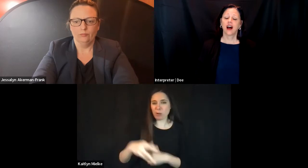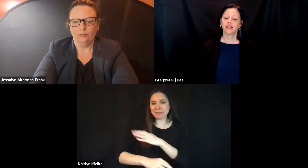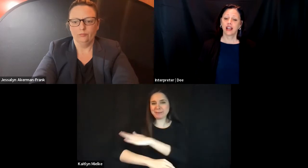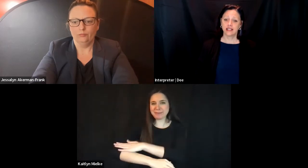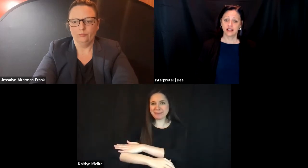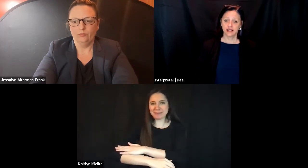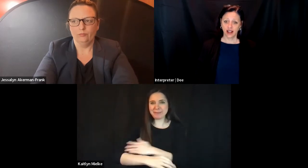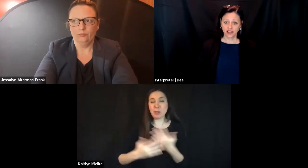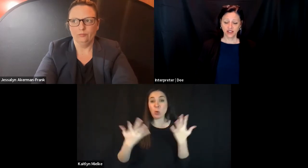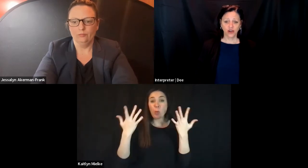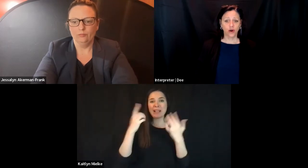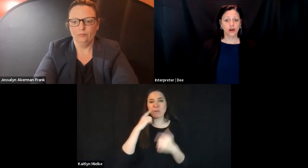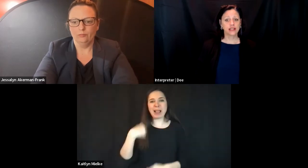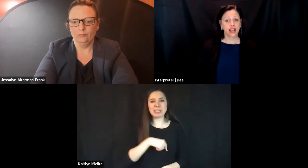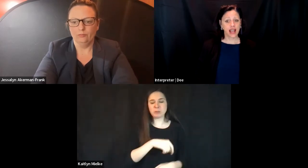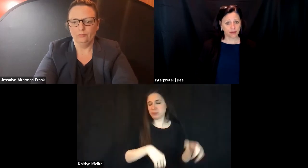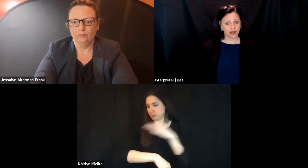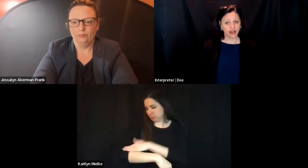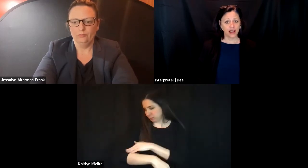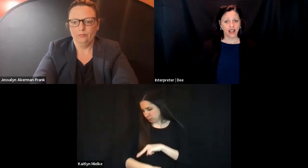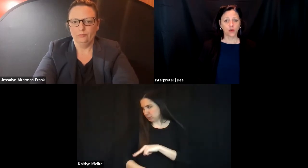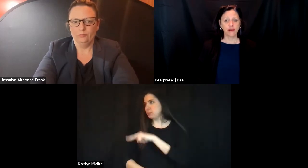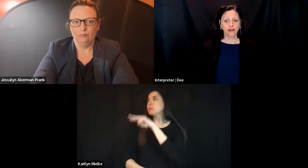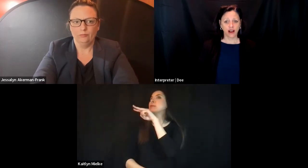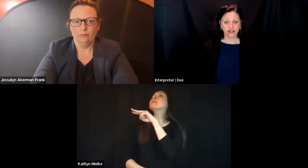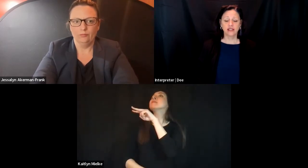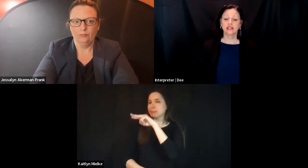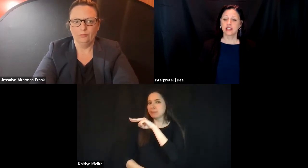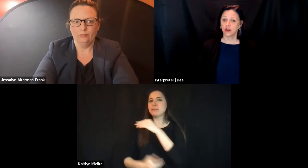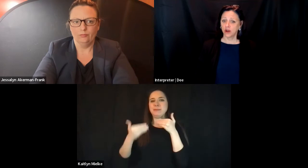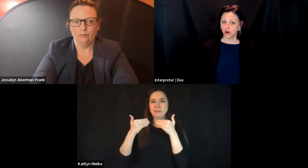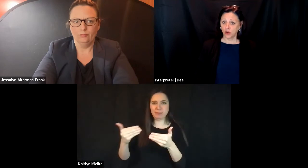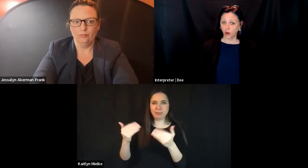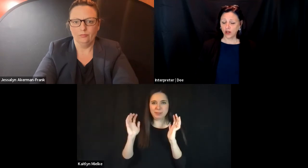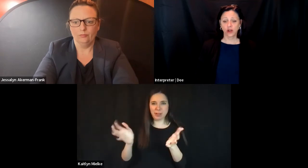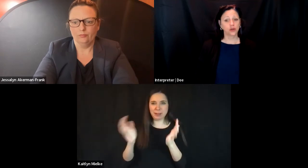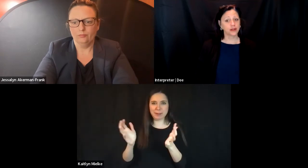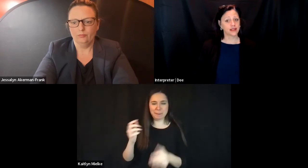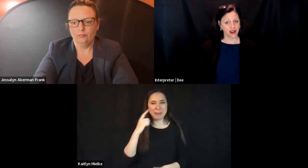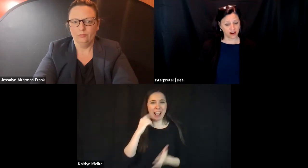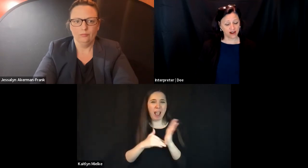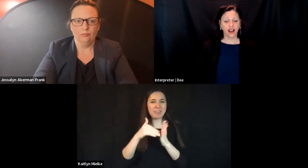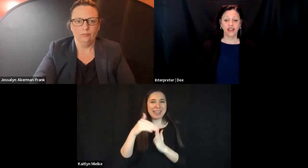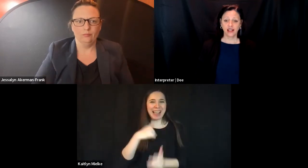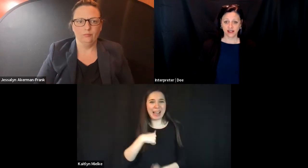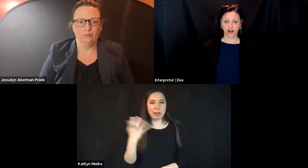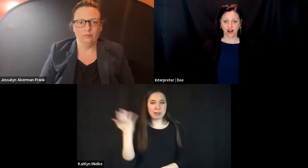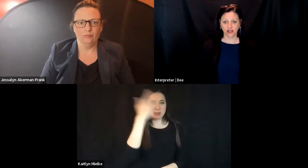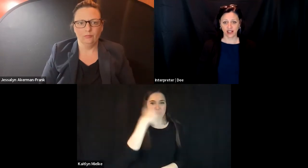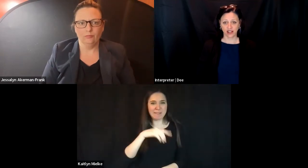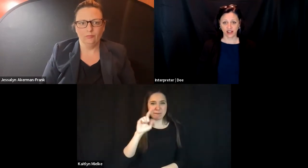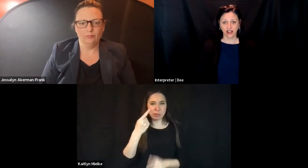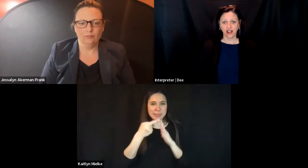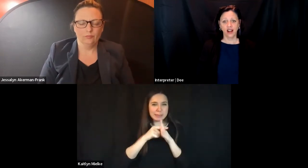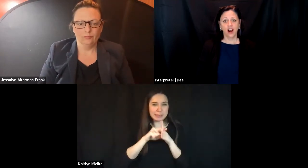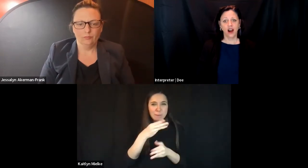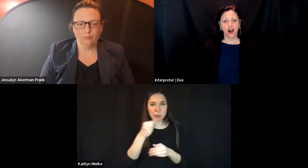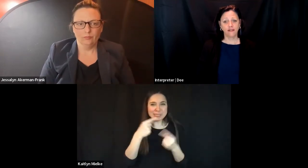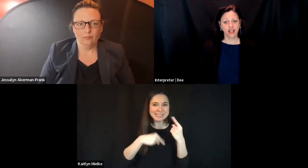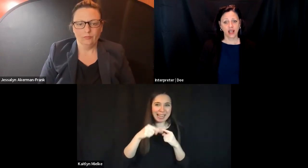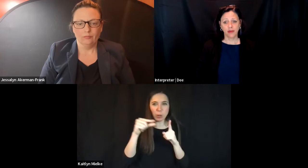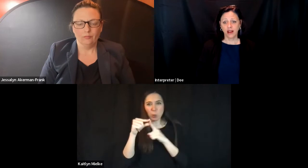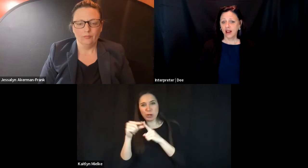I highly doubt it.